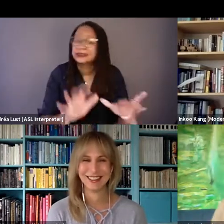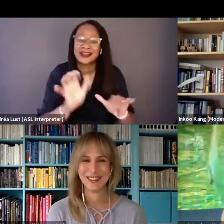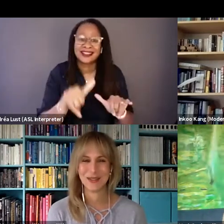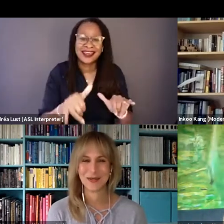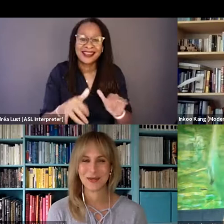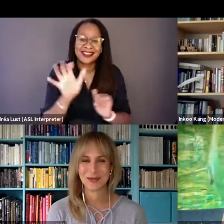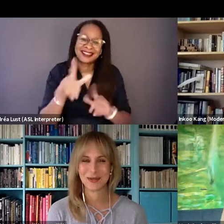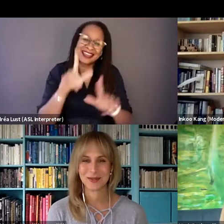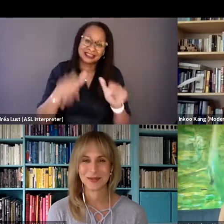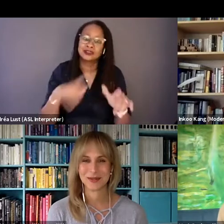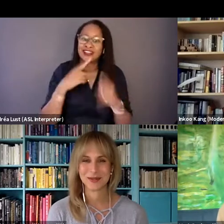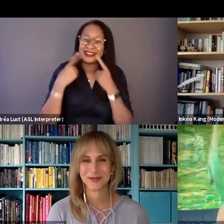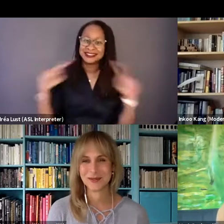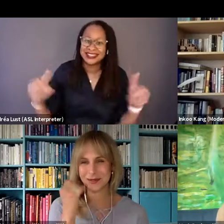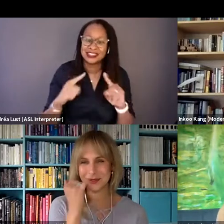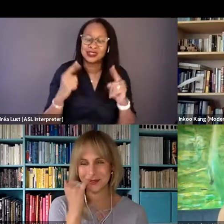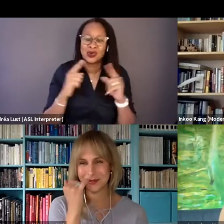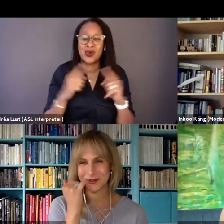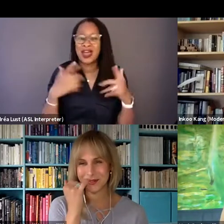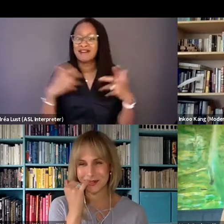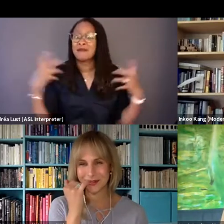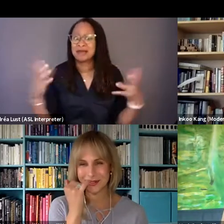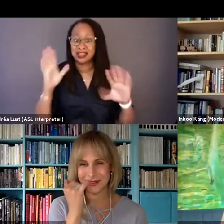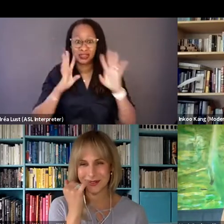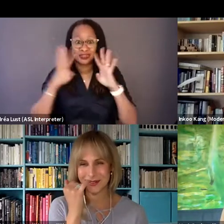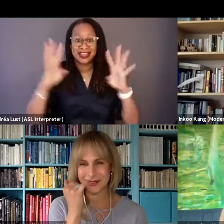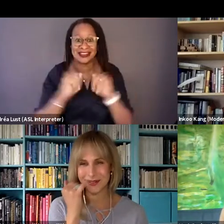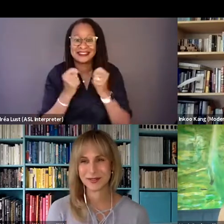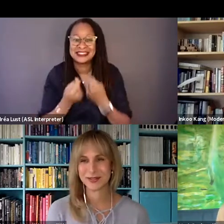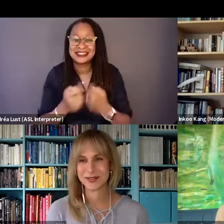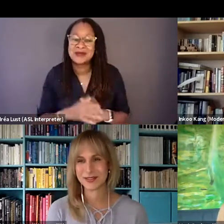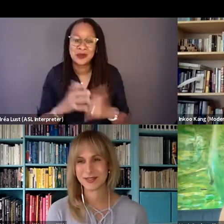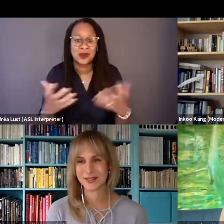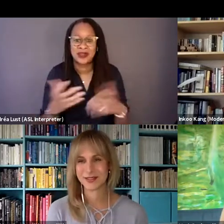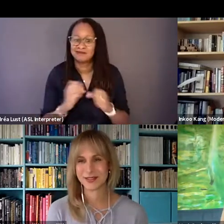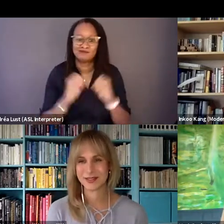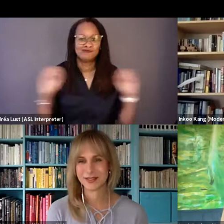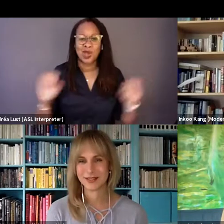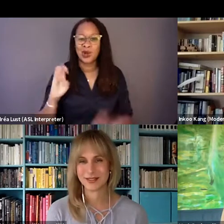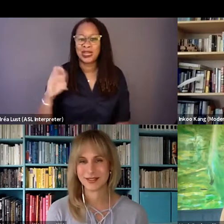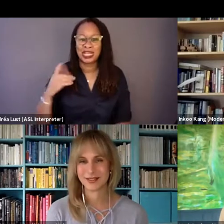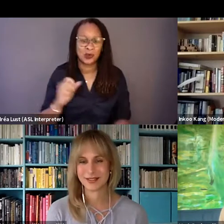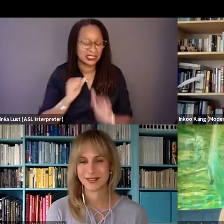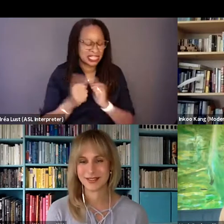That's a testament to having a big creative team with a lack of ego and just staying in there until you find this.